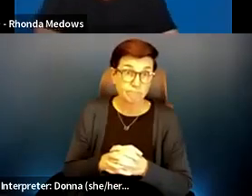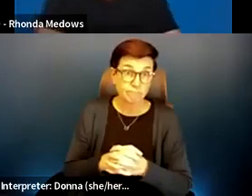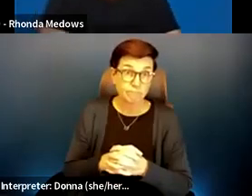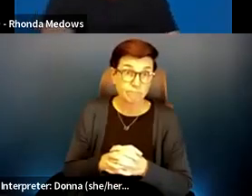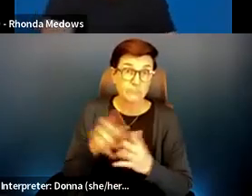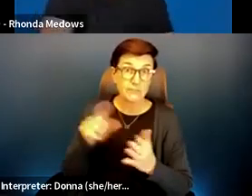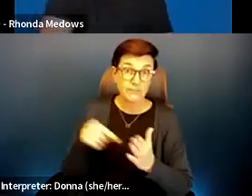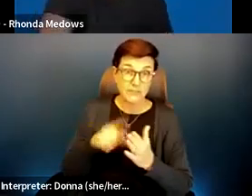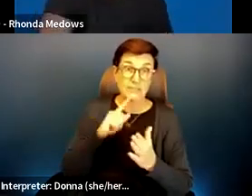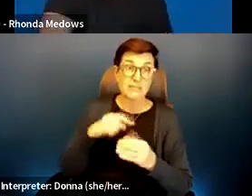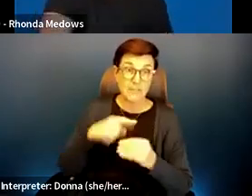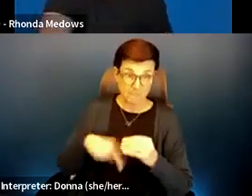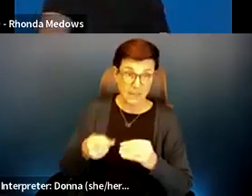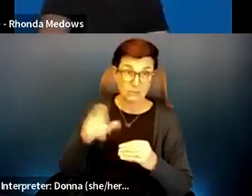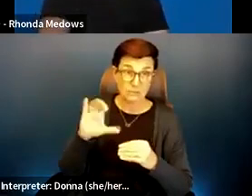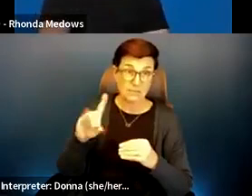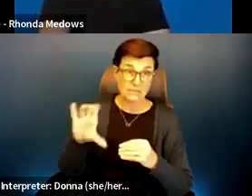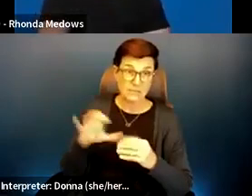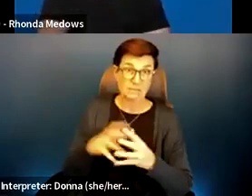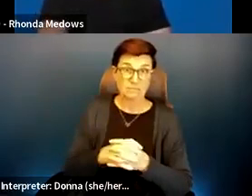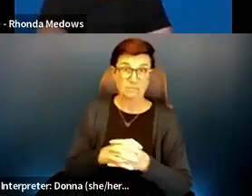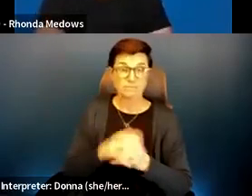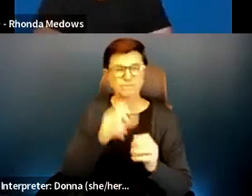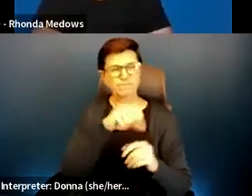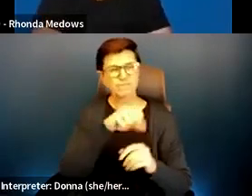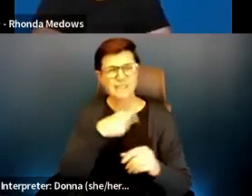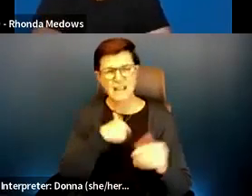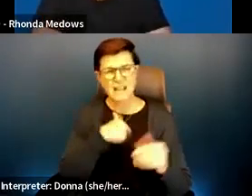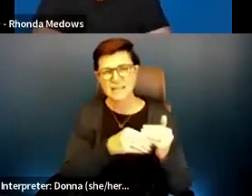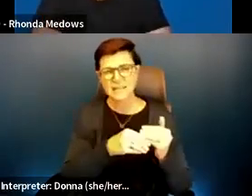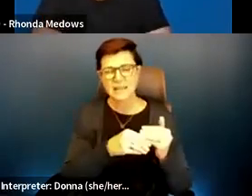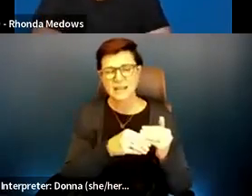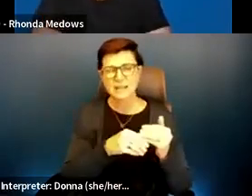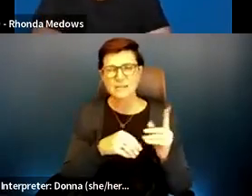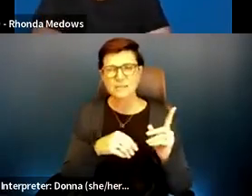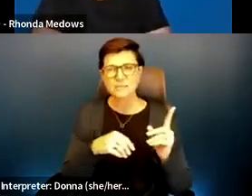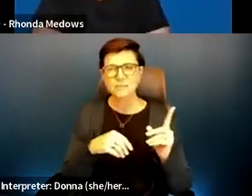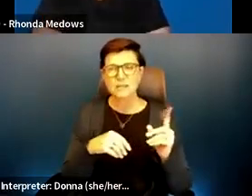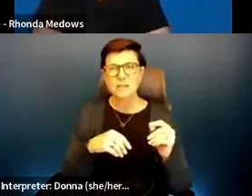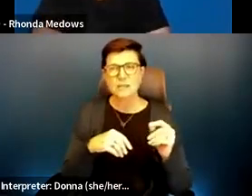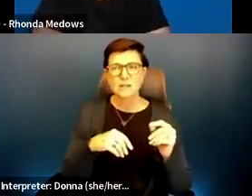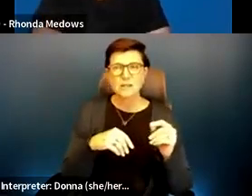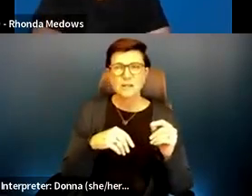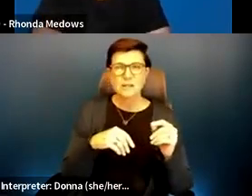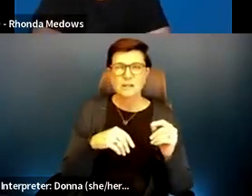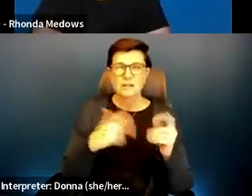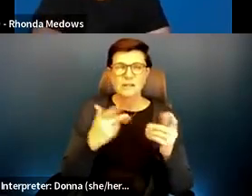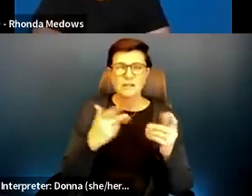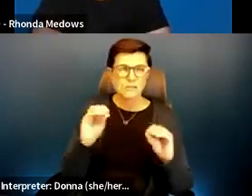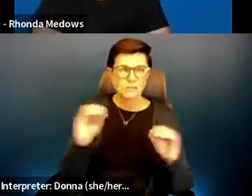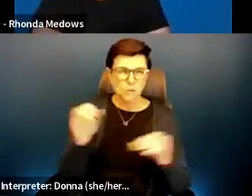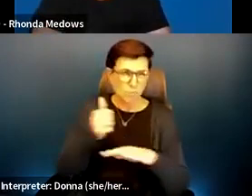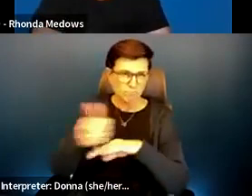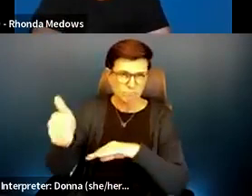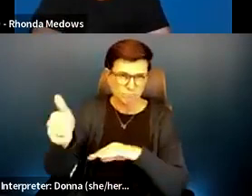I just want to add to that, there is absolutely no gotcha aspect to this report,